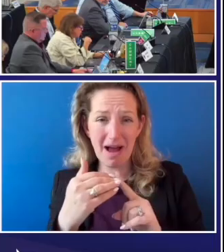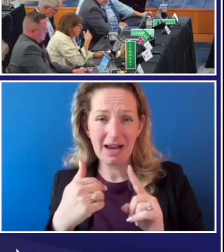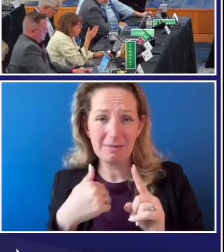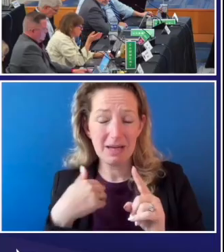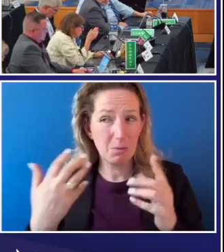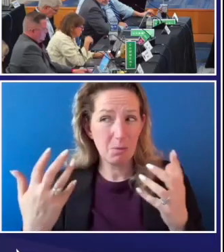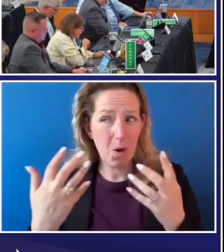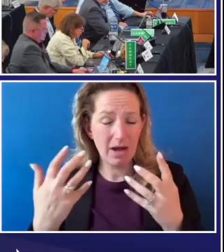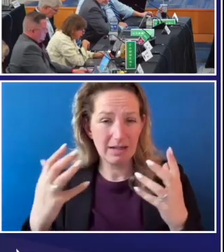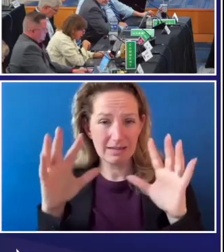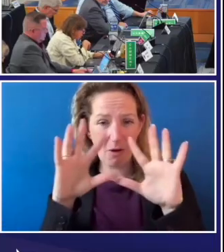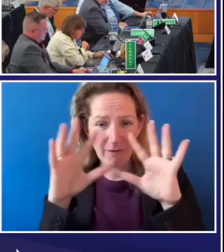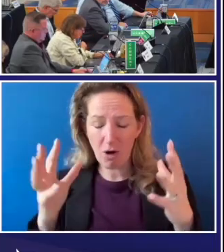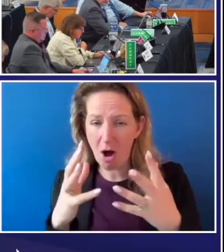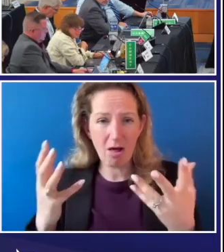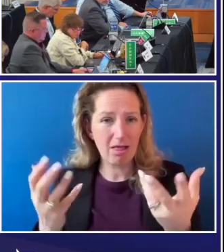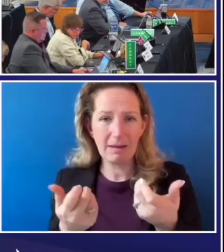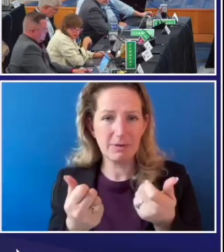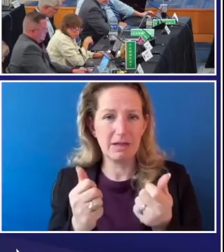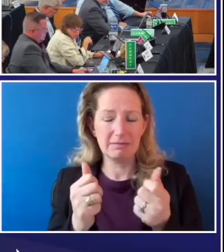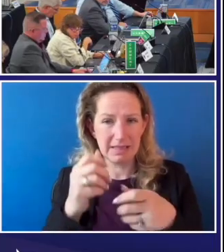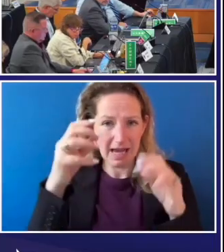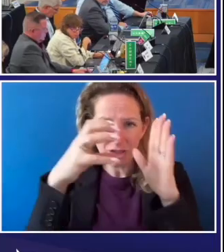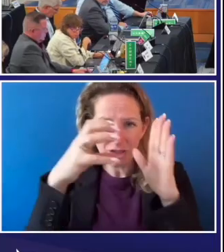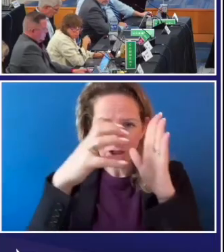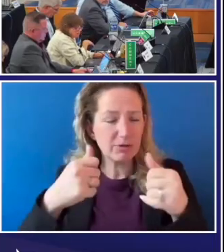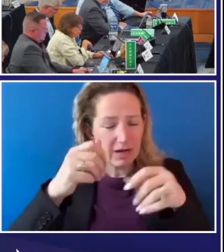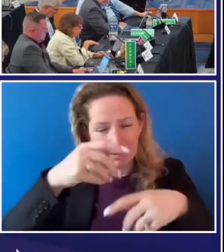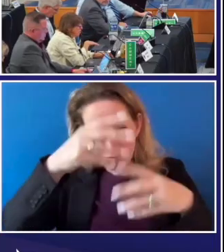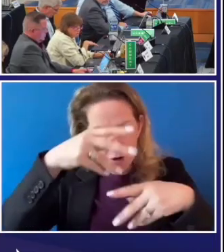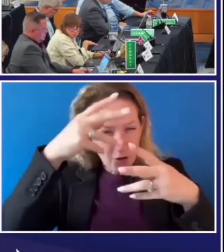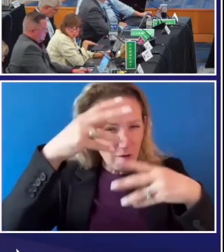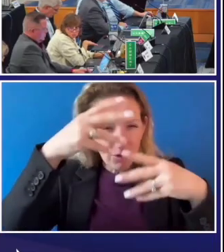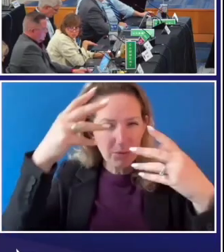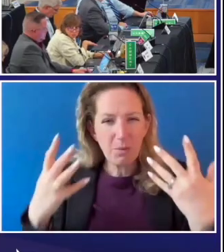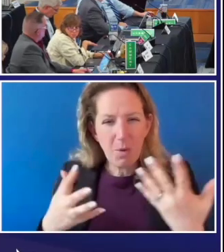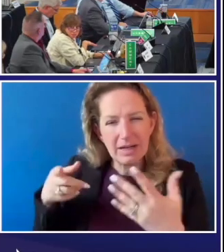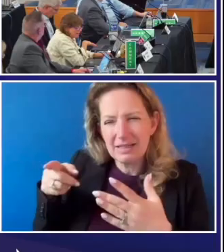because I'm now I'm scrolling back up. to figure out, what this applies to? Do you see what I'm saying?